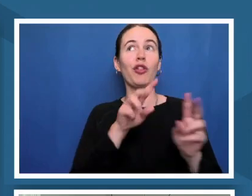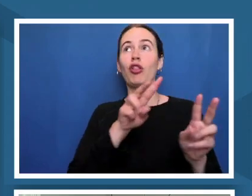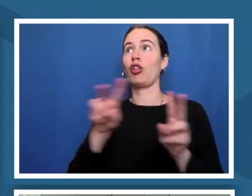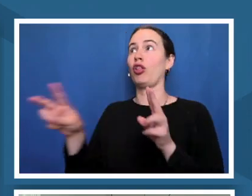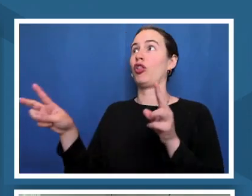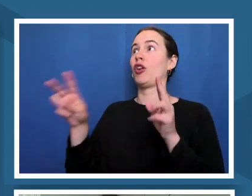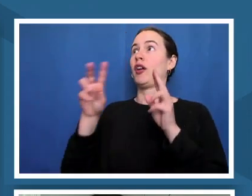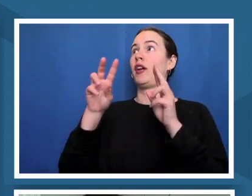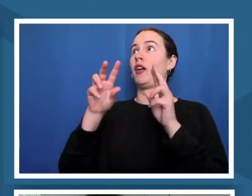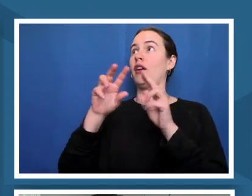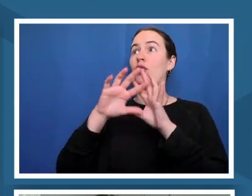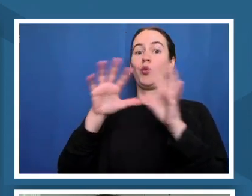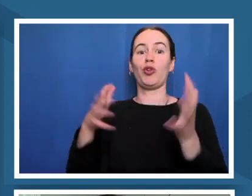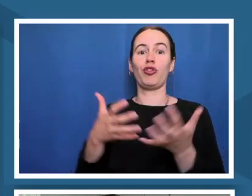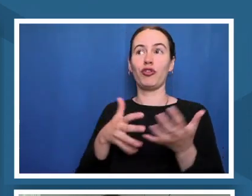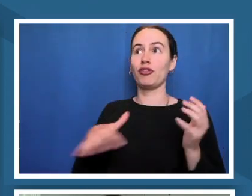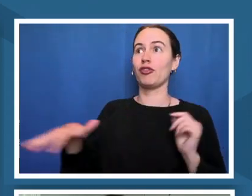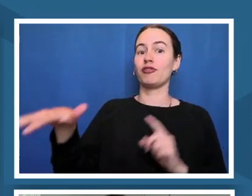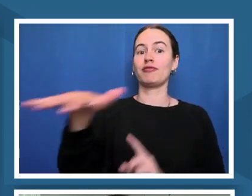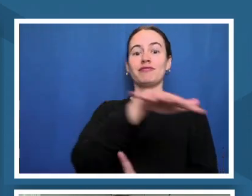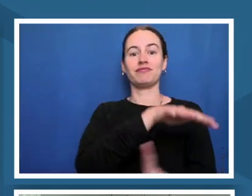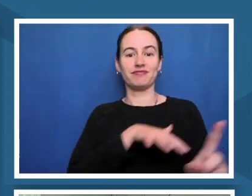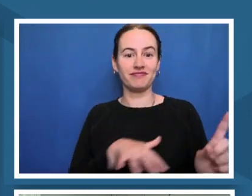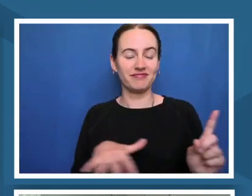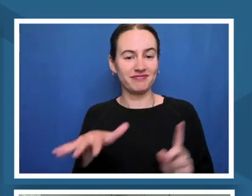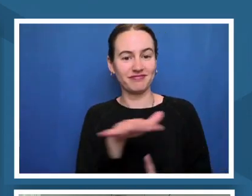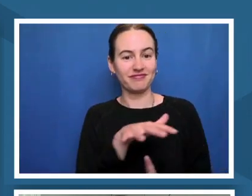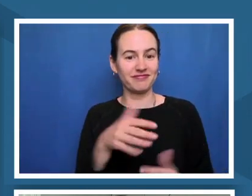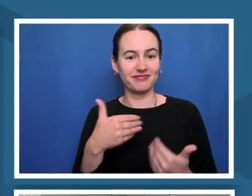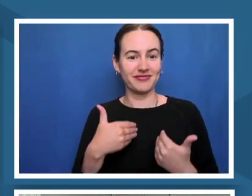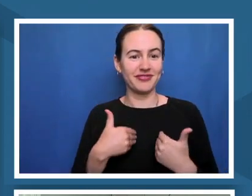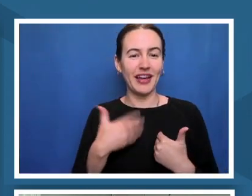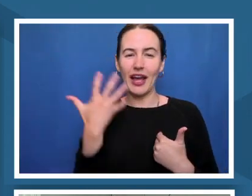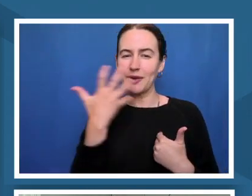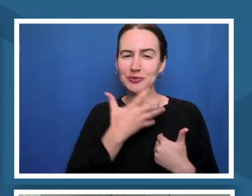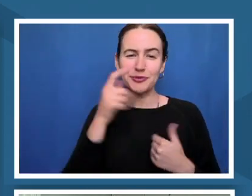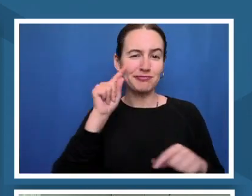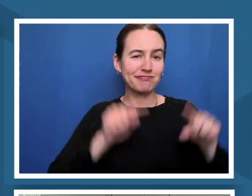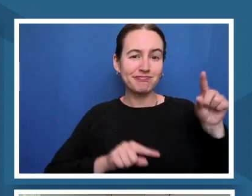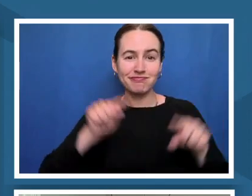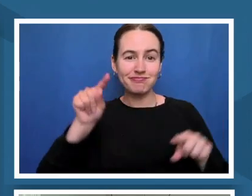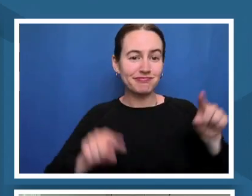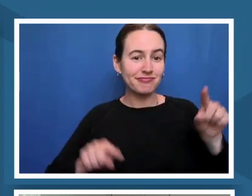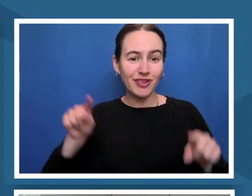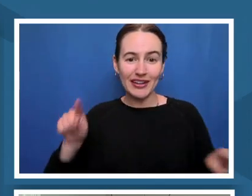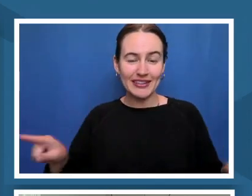the world is peopled with this incredible variety